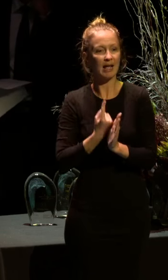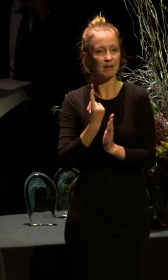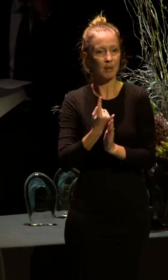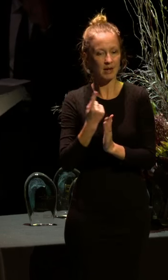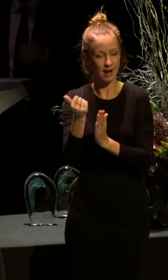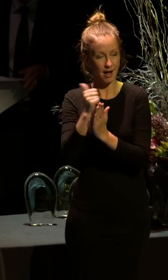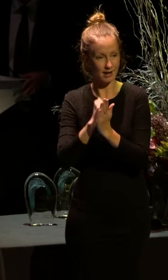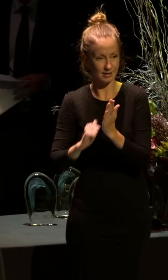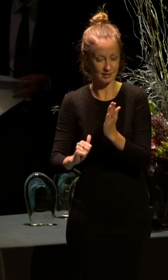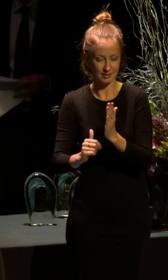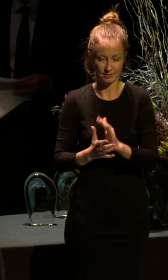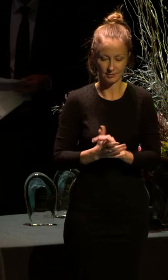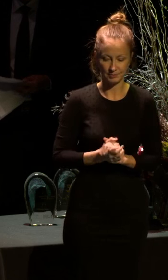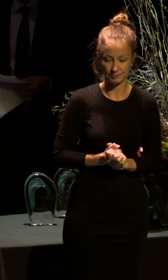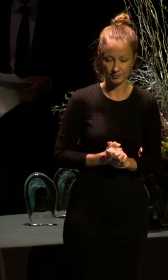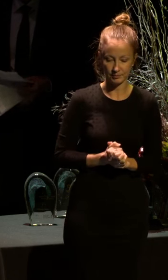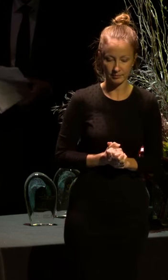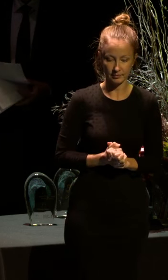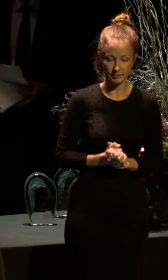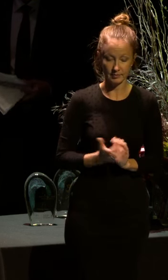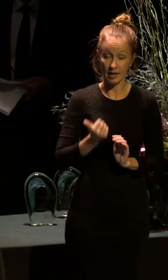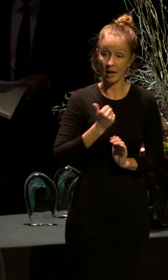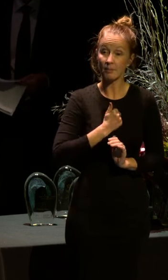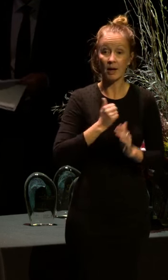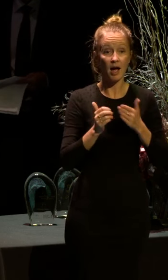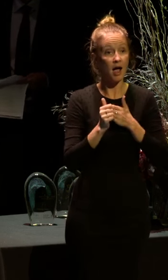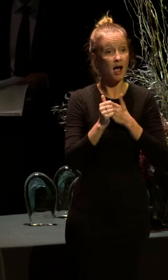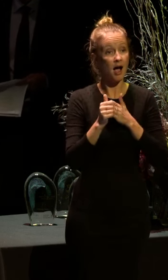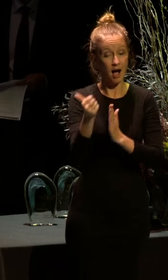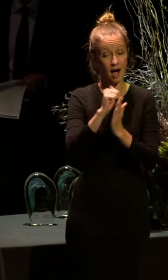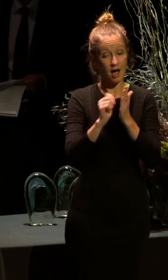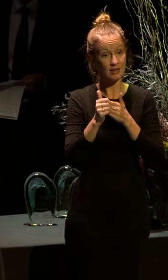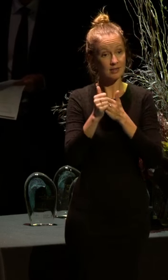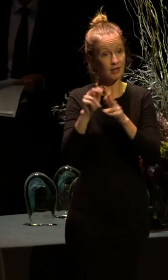My artist-led research practice has been supported by